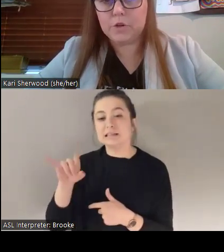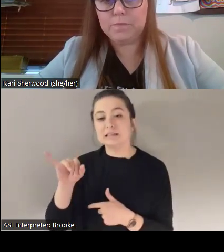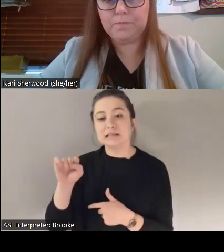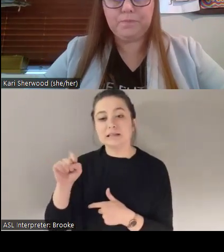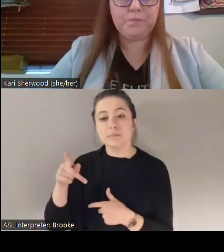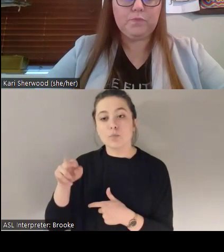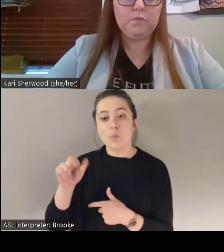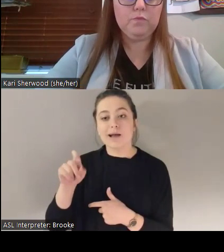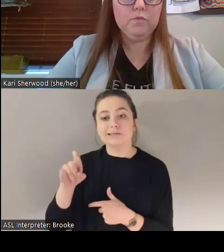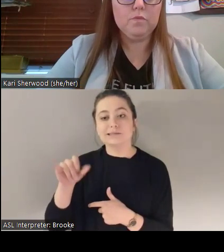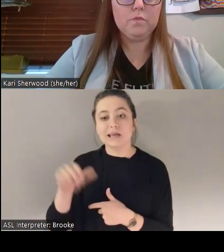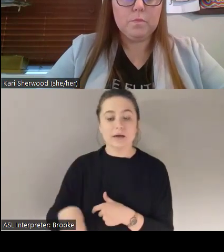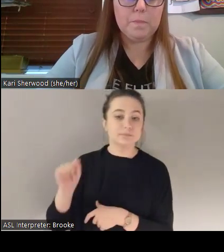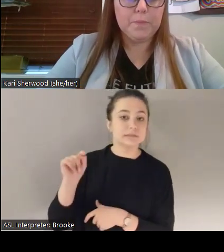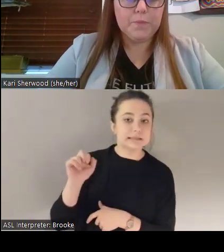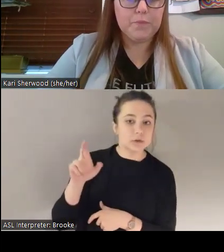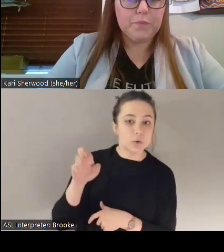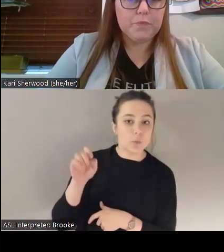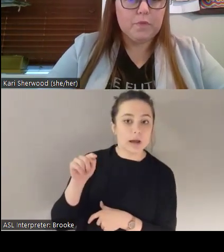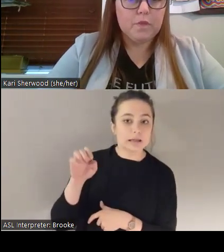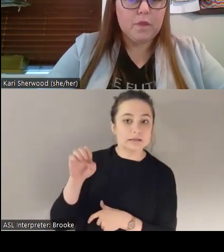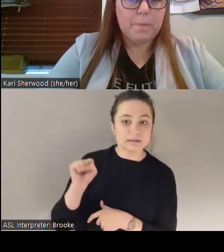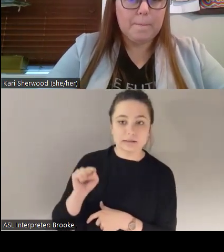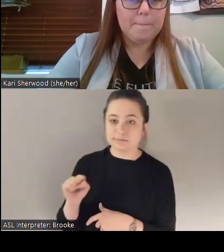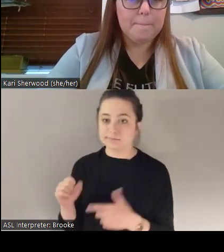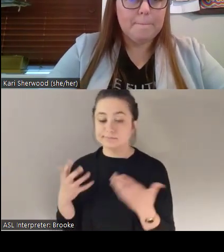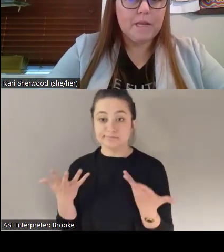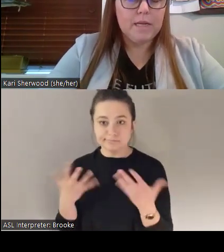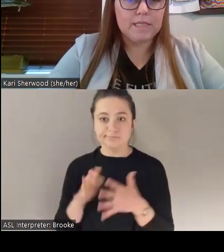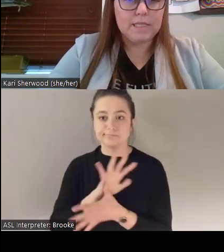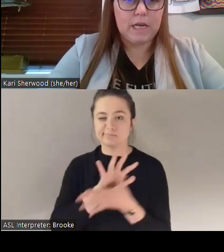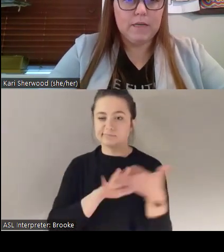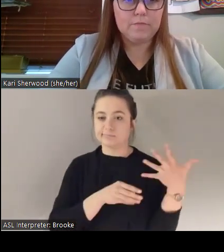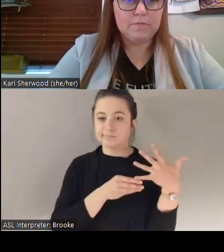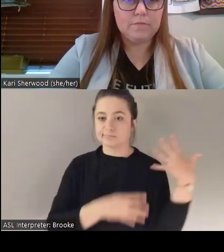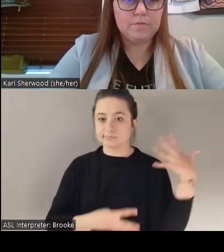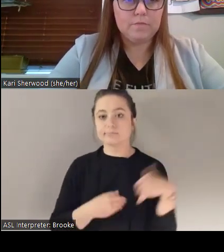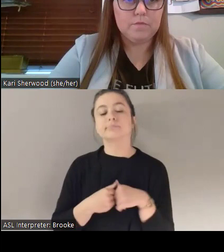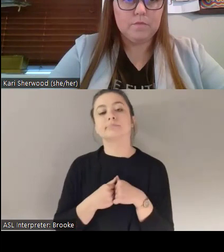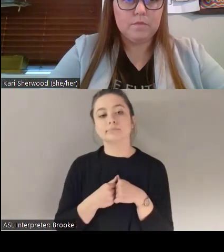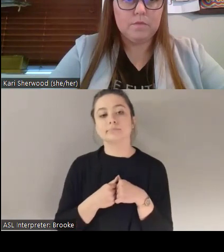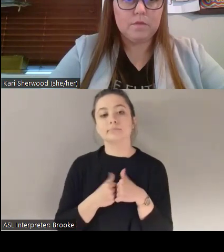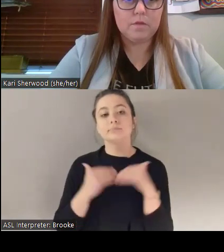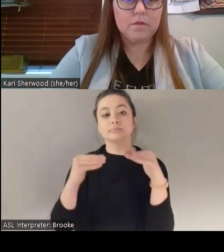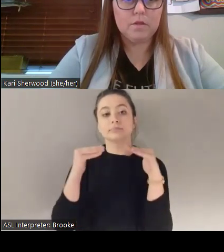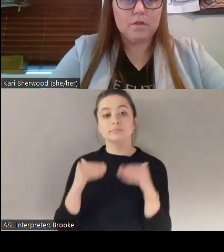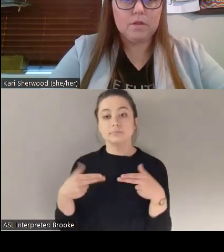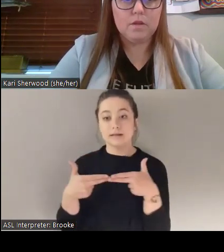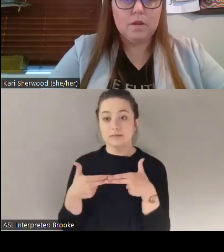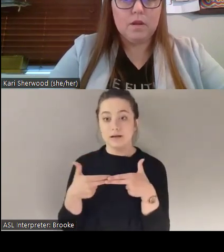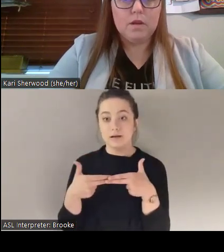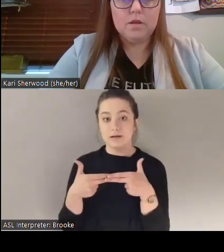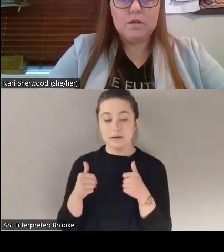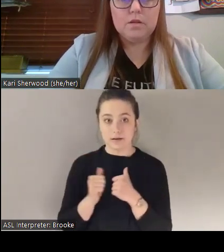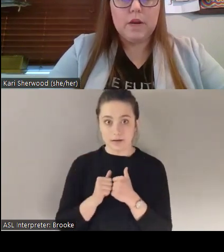syndrome. Next slide.